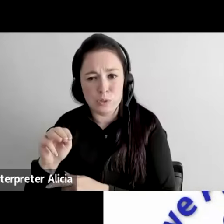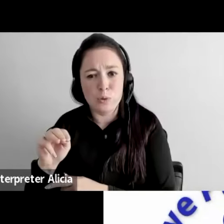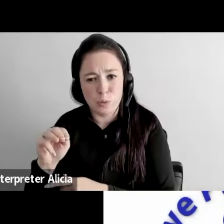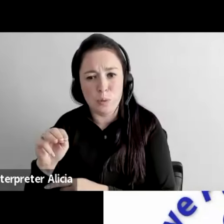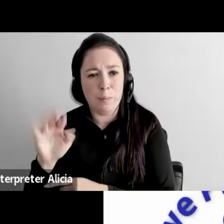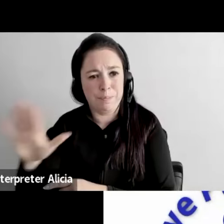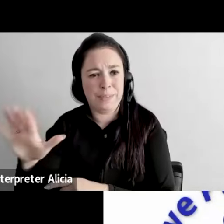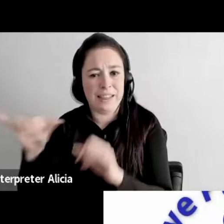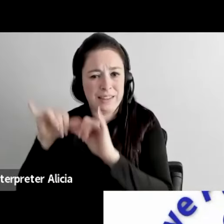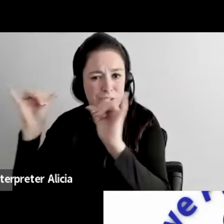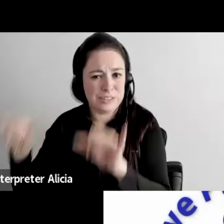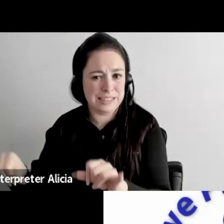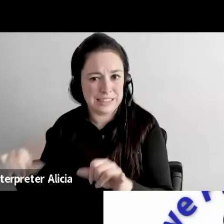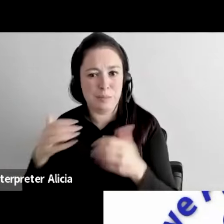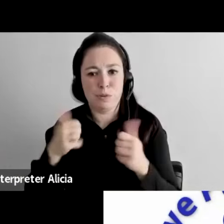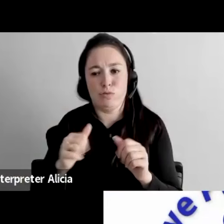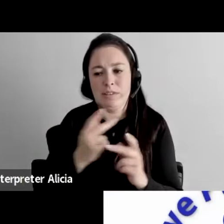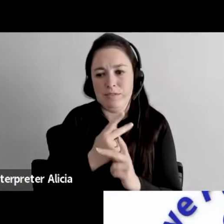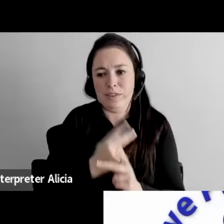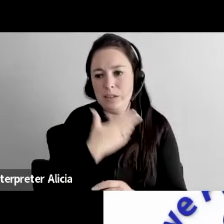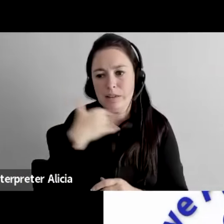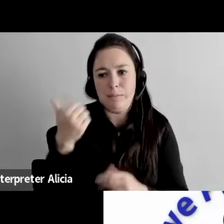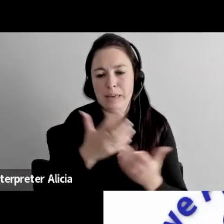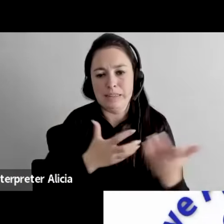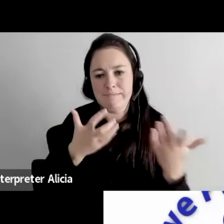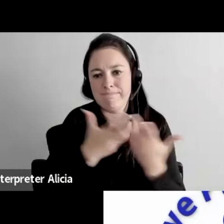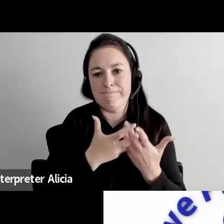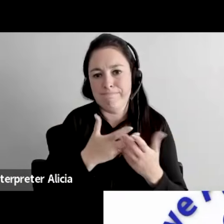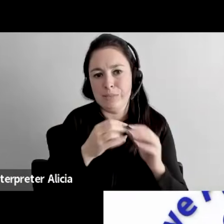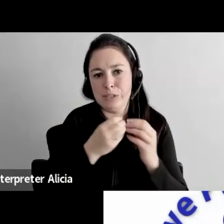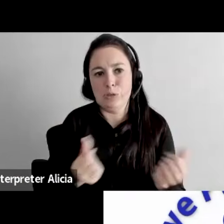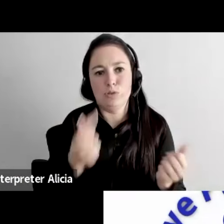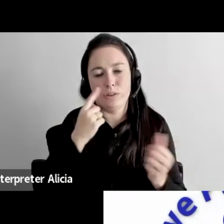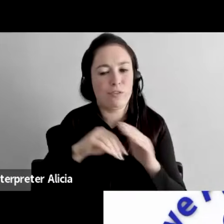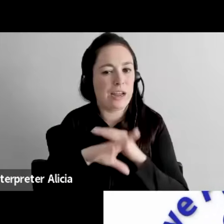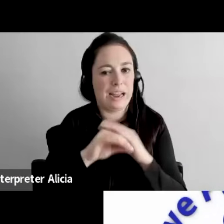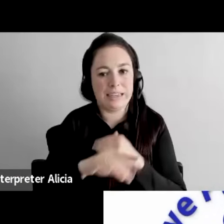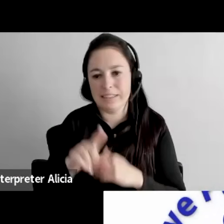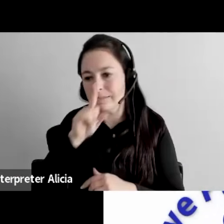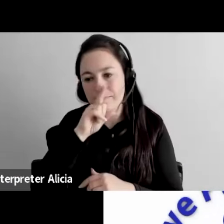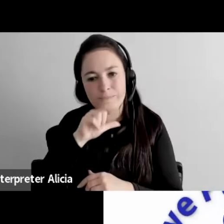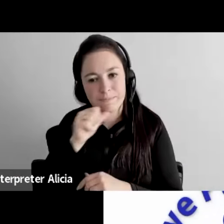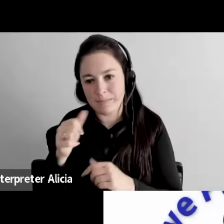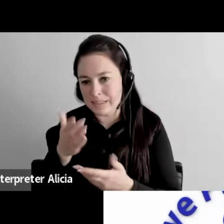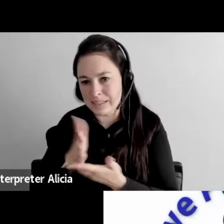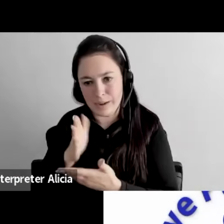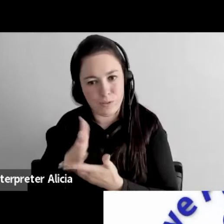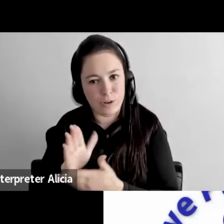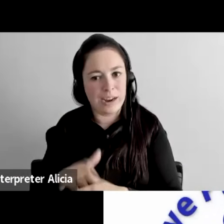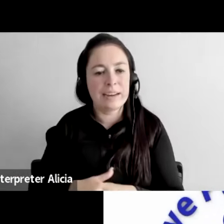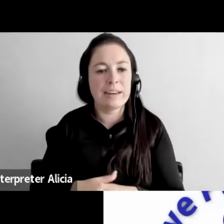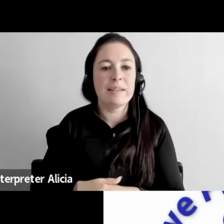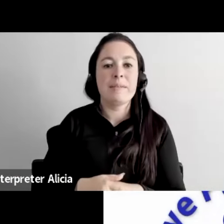solution to increase that access because it's not okay. But on that note, I want to thank our attendees